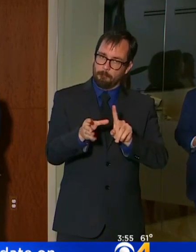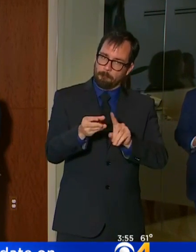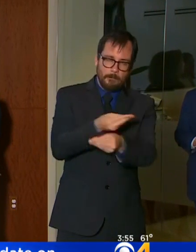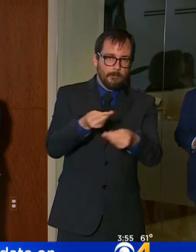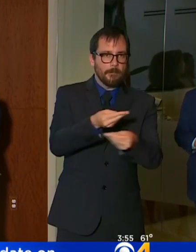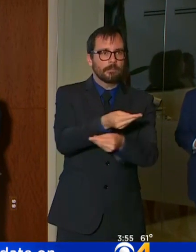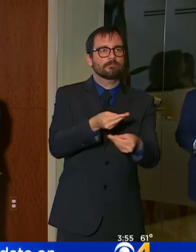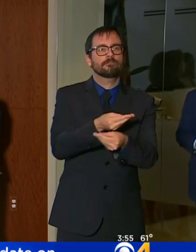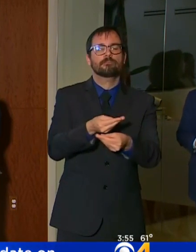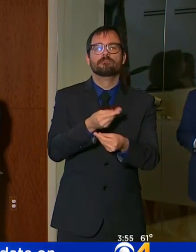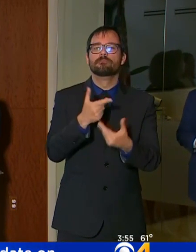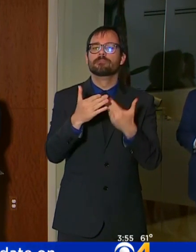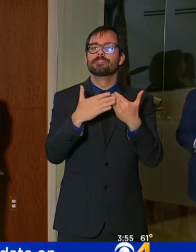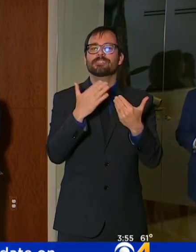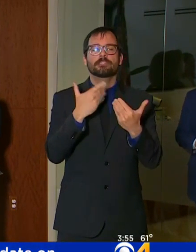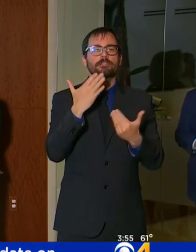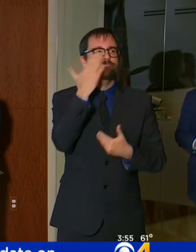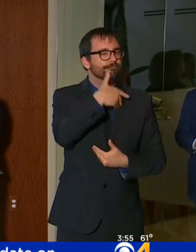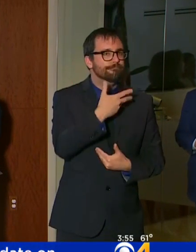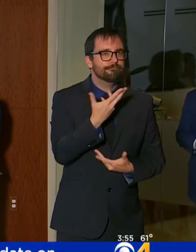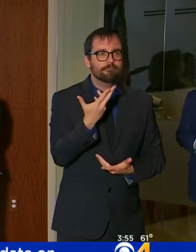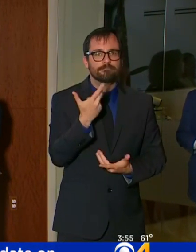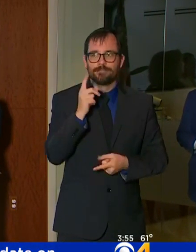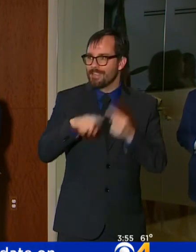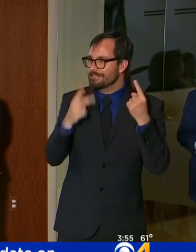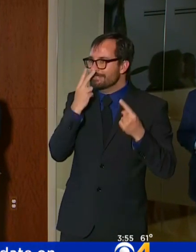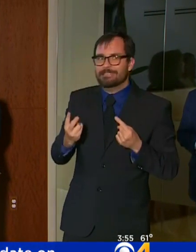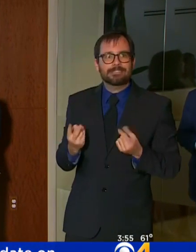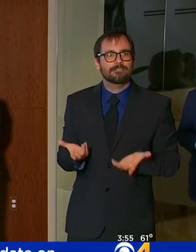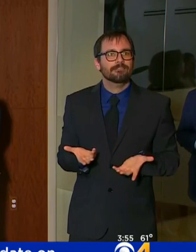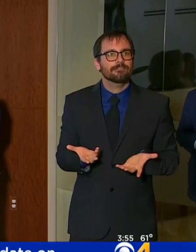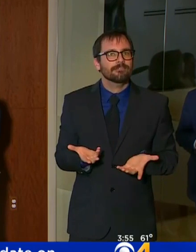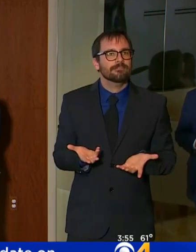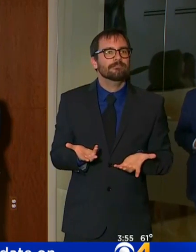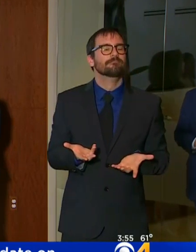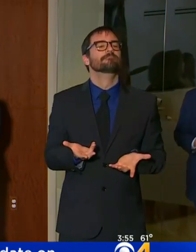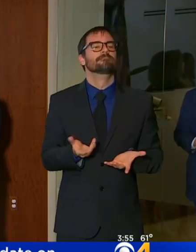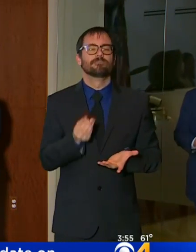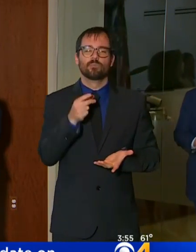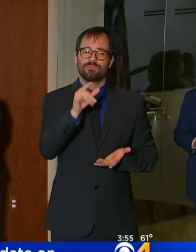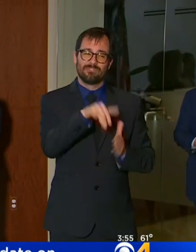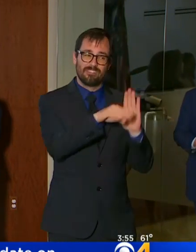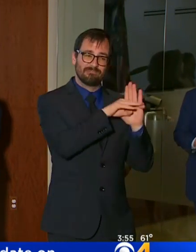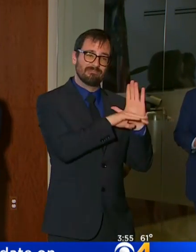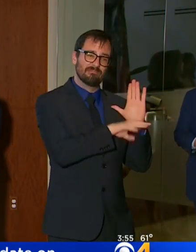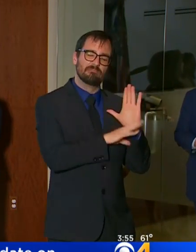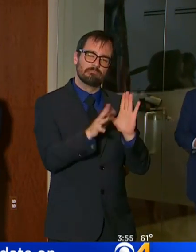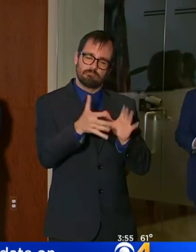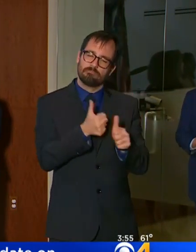THIS ONE AND IN MANY CASES IS AS INVISIBLE AS THIS ONE CAN BE . THE MOST IMPORTANT AND